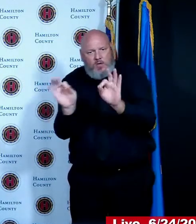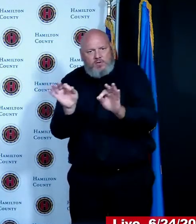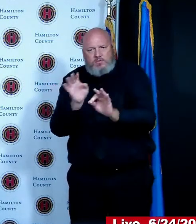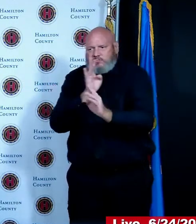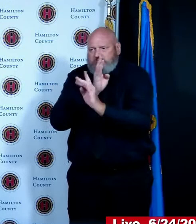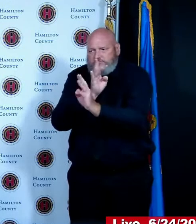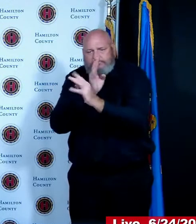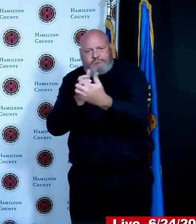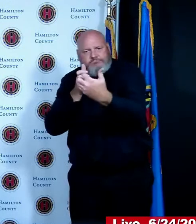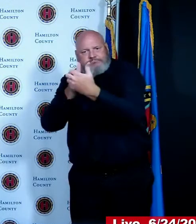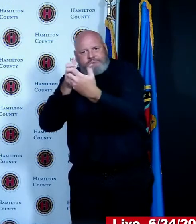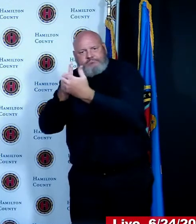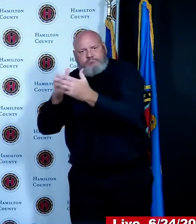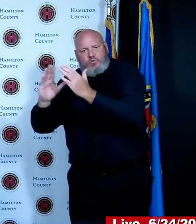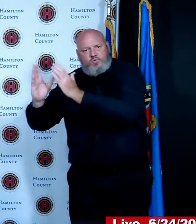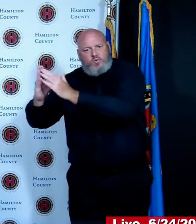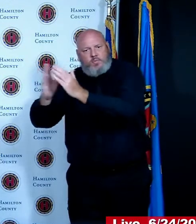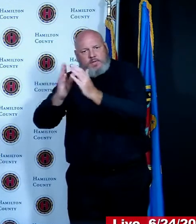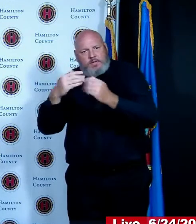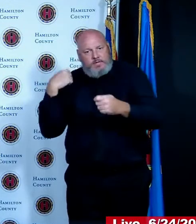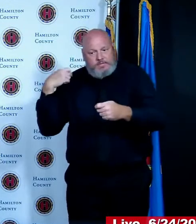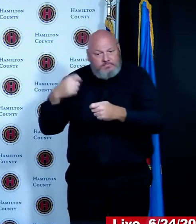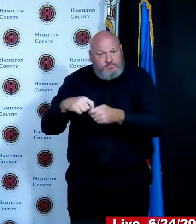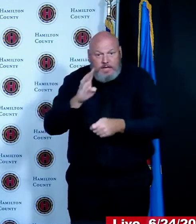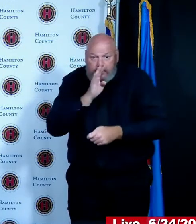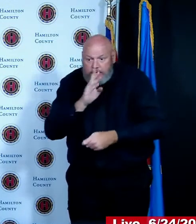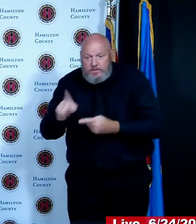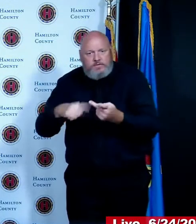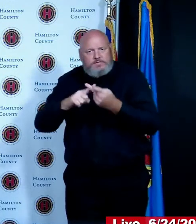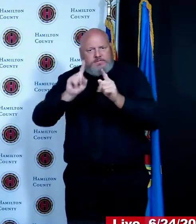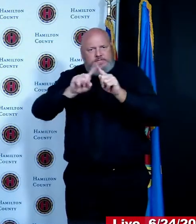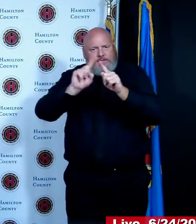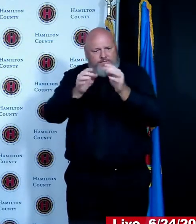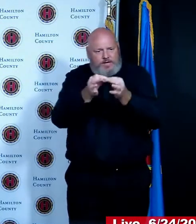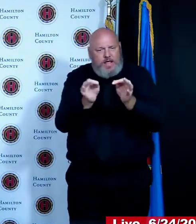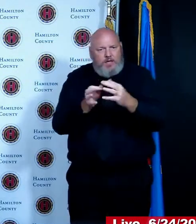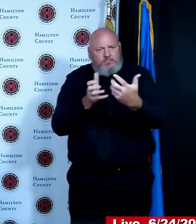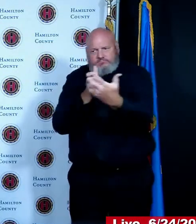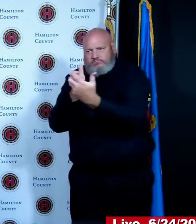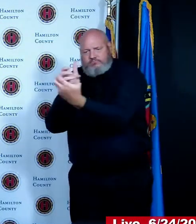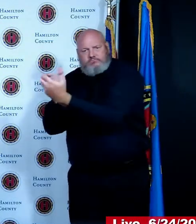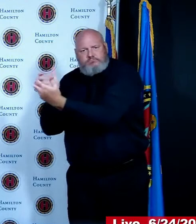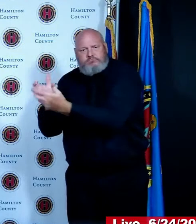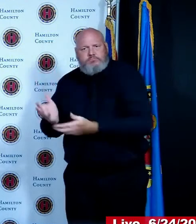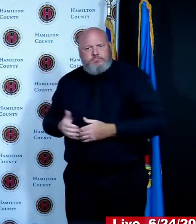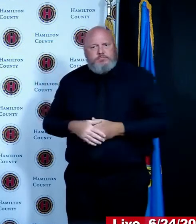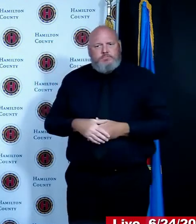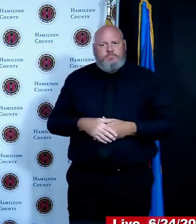as well so as you can see there are many partners trying to message out that